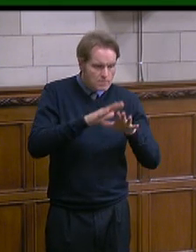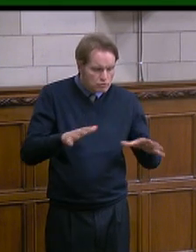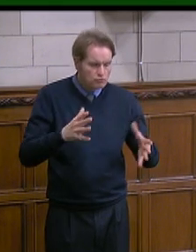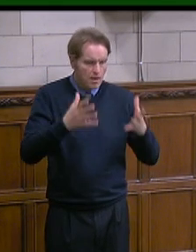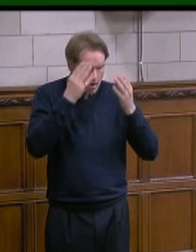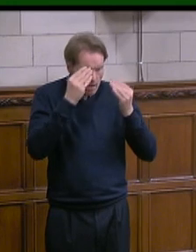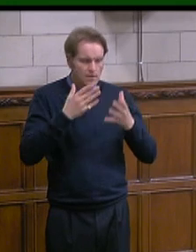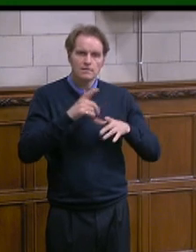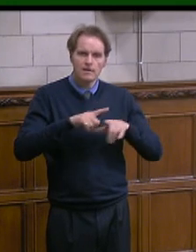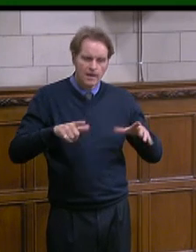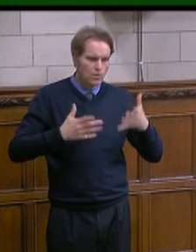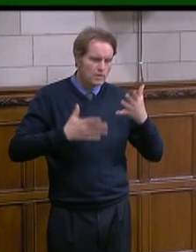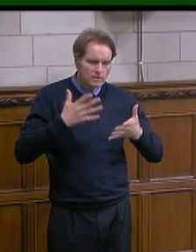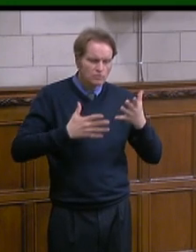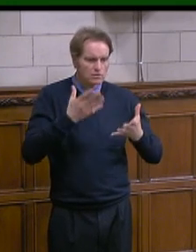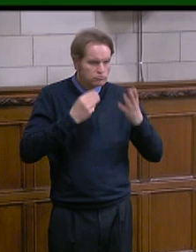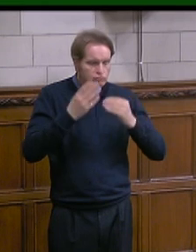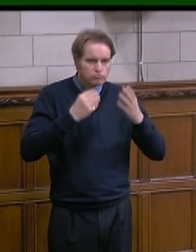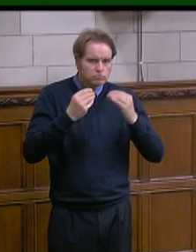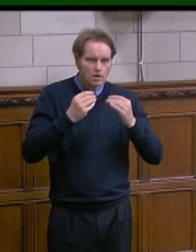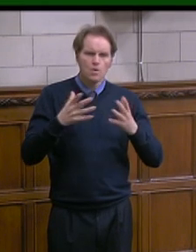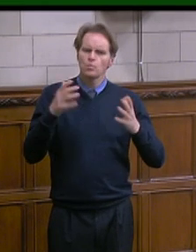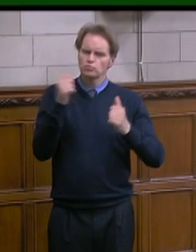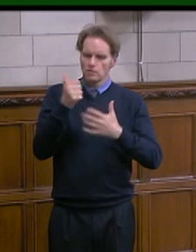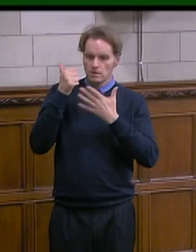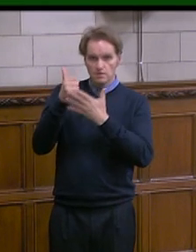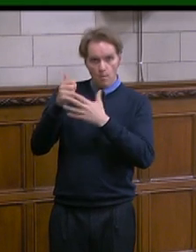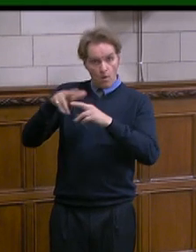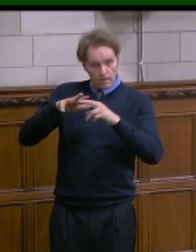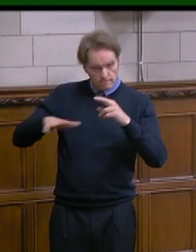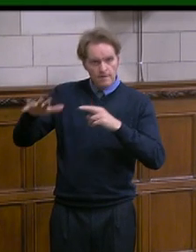thrive and it is vital that families have the support that they need to communicate with their children.